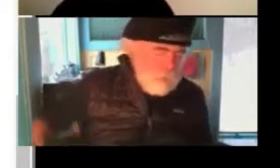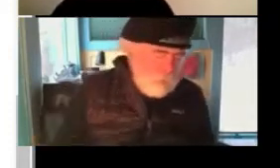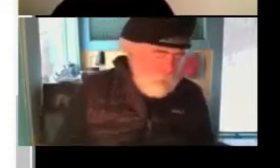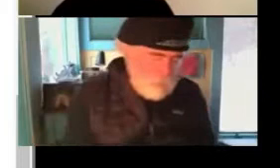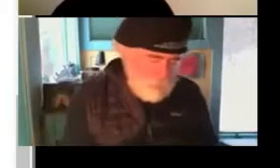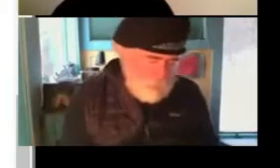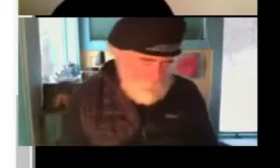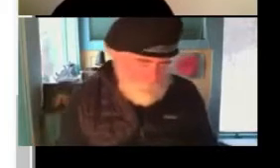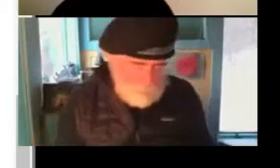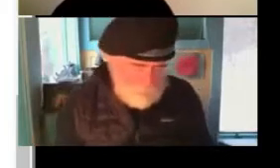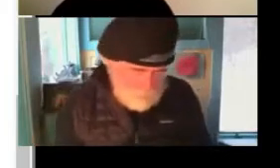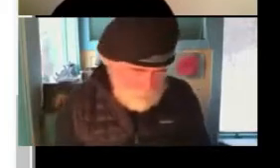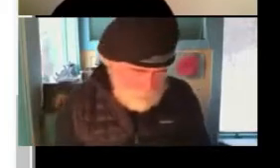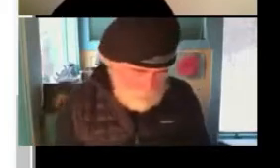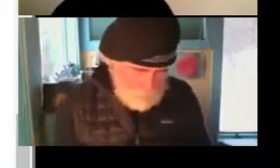So starting with expenses,